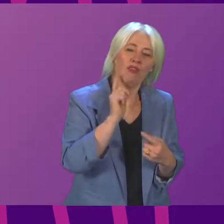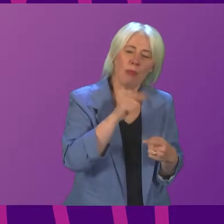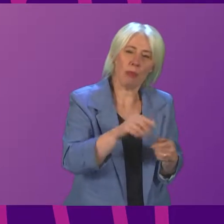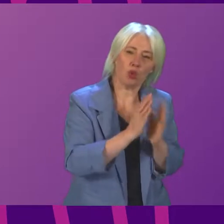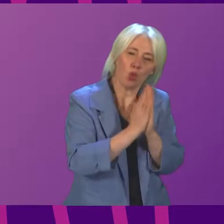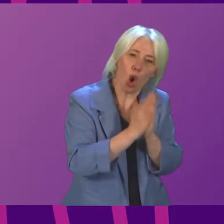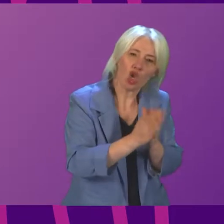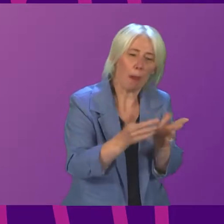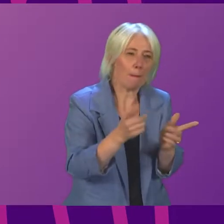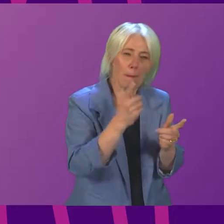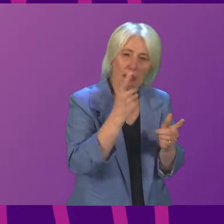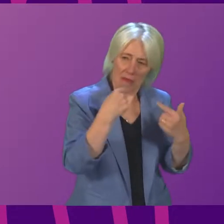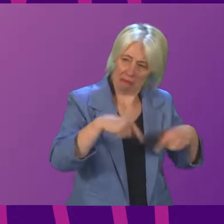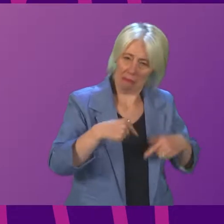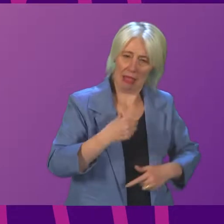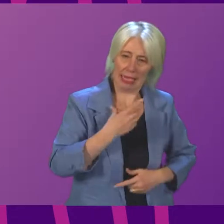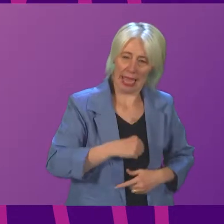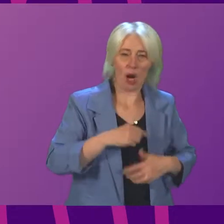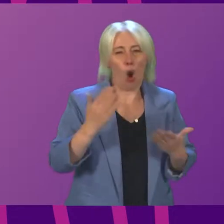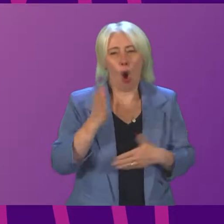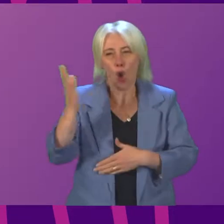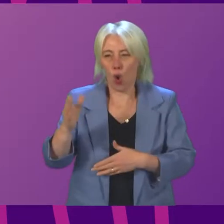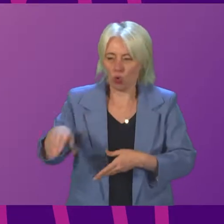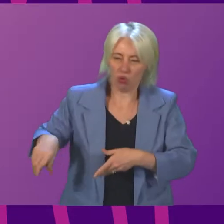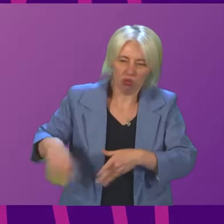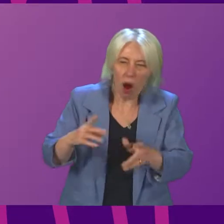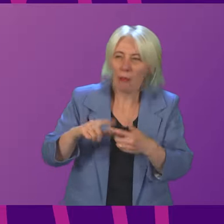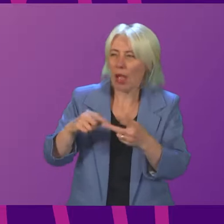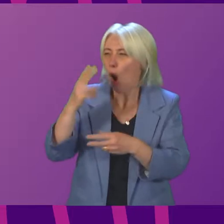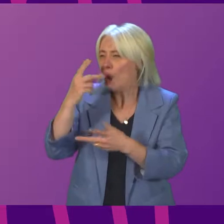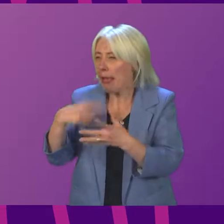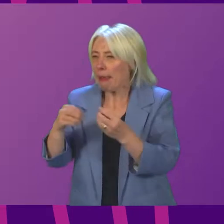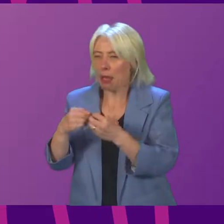freely than attend a sports event or nightclub? When will that double standard be rectified?